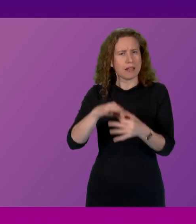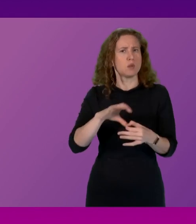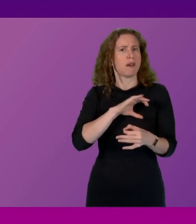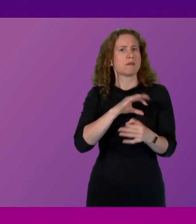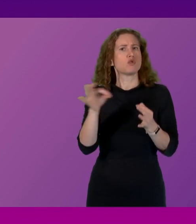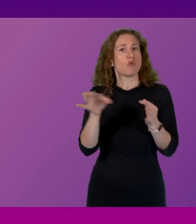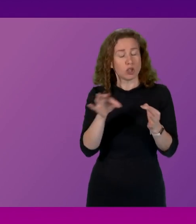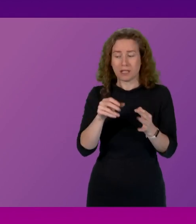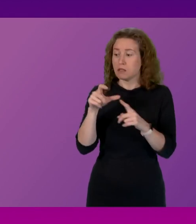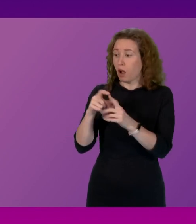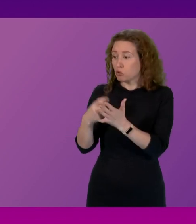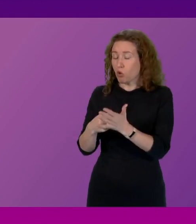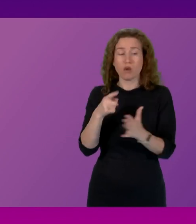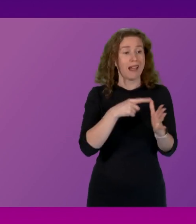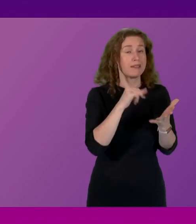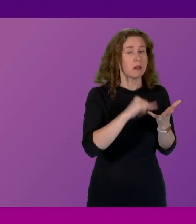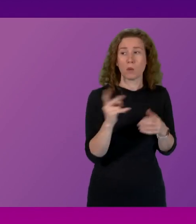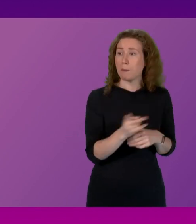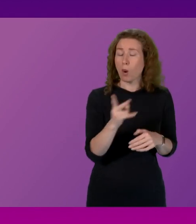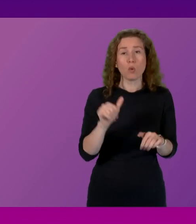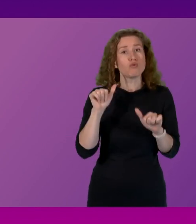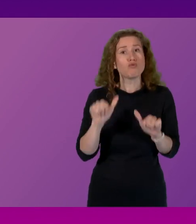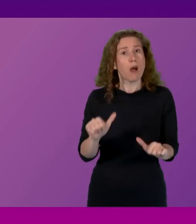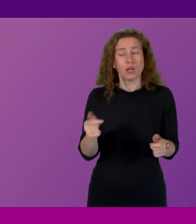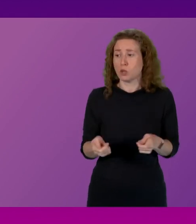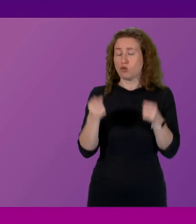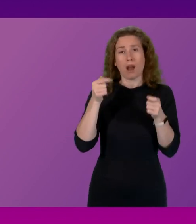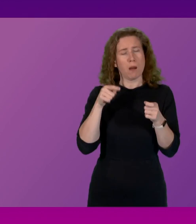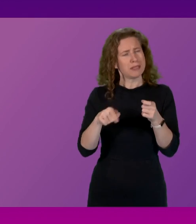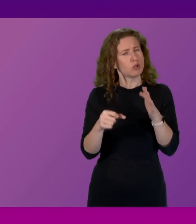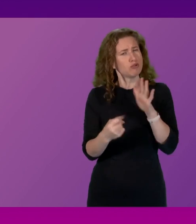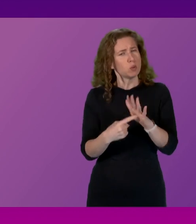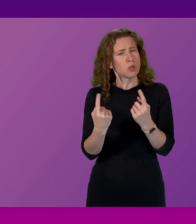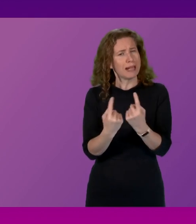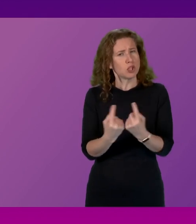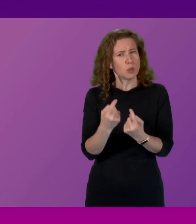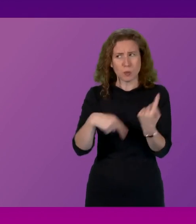Douglas Ross and Anas Sarwar are absolutely right to raise what is a crucial issue for people right across Scotland.